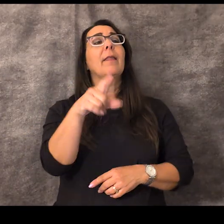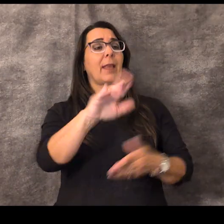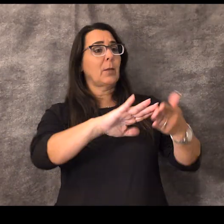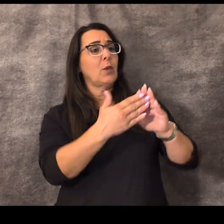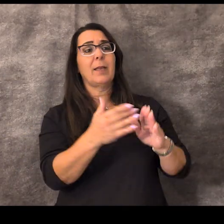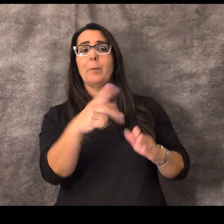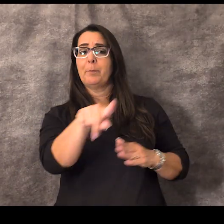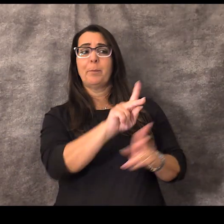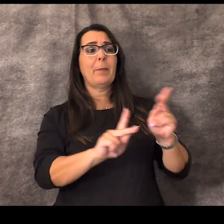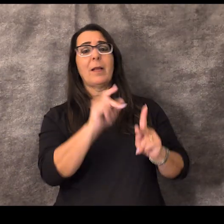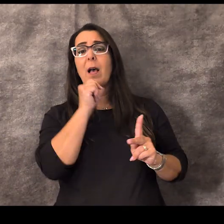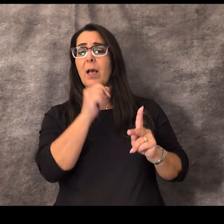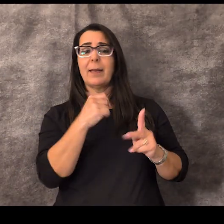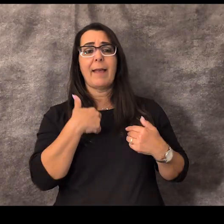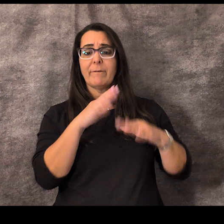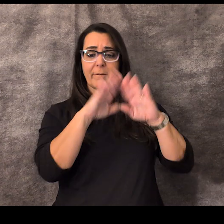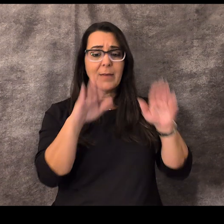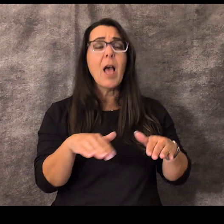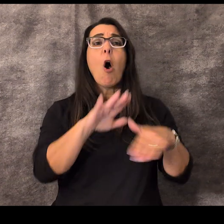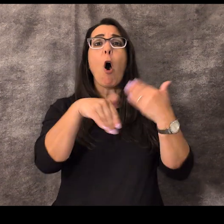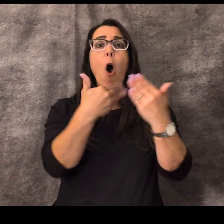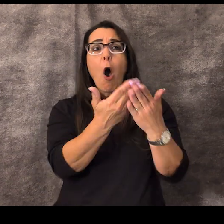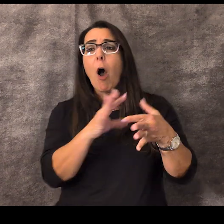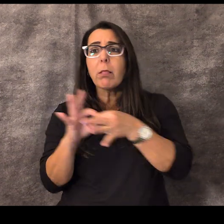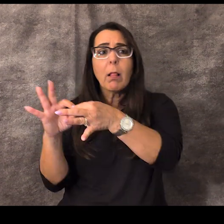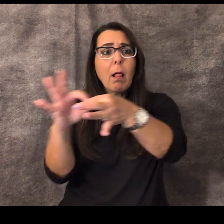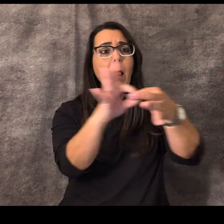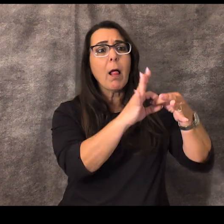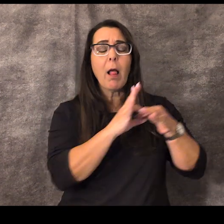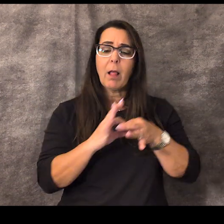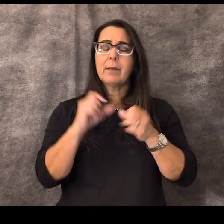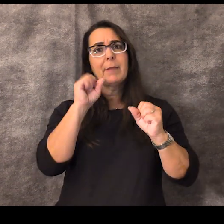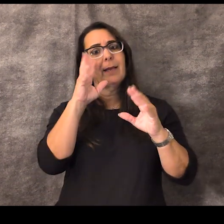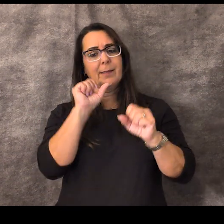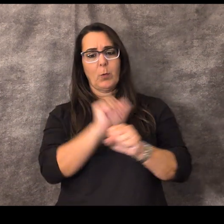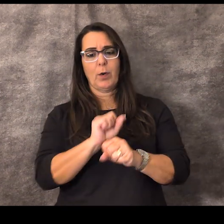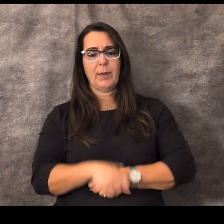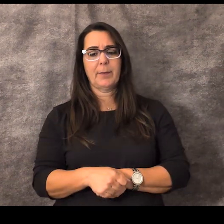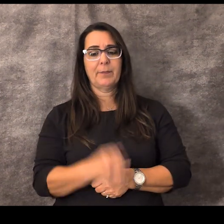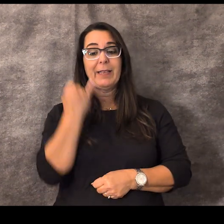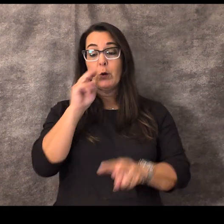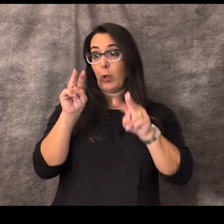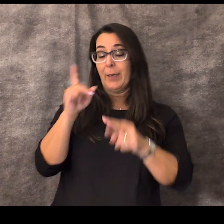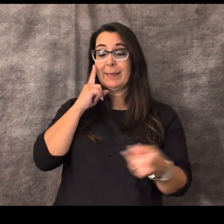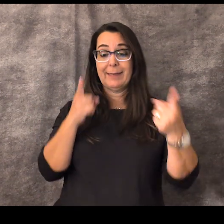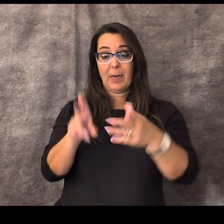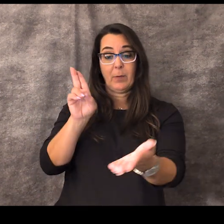all of that that took place with which you shared amazing work. (Sarah Gregory) If you look at the settlement agreement, like the first third of it is all about